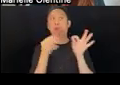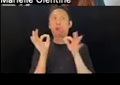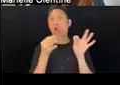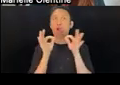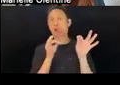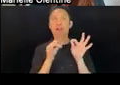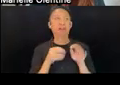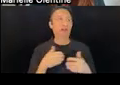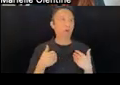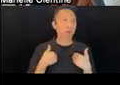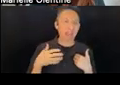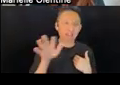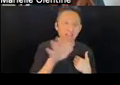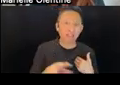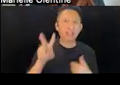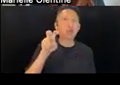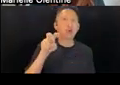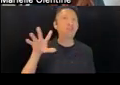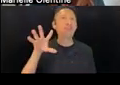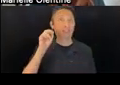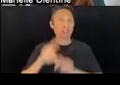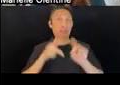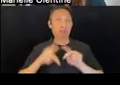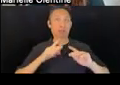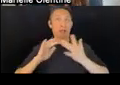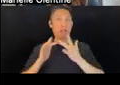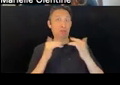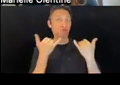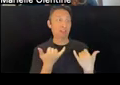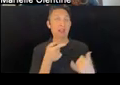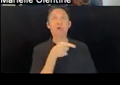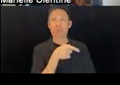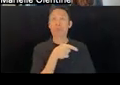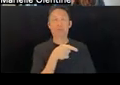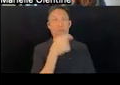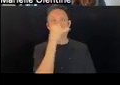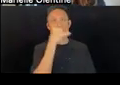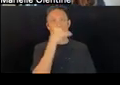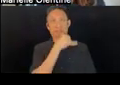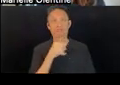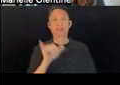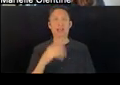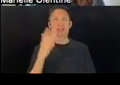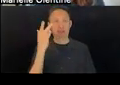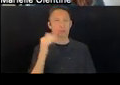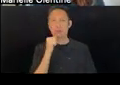for you to see examples of how other people, because it's really the thought process that we're trying to